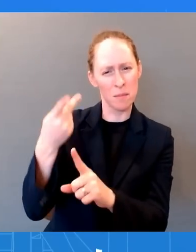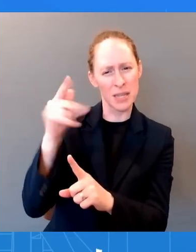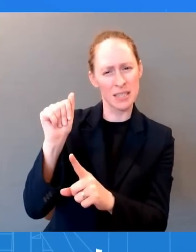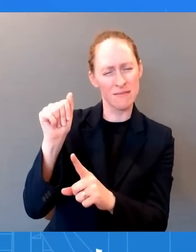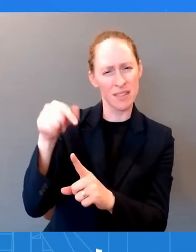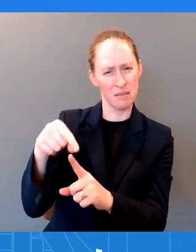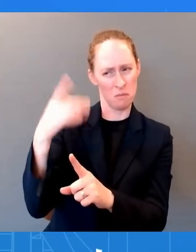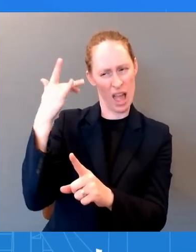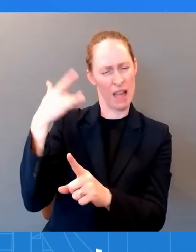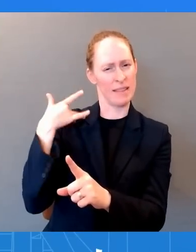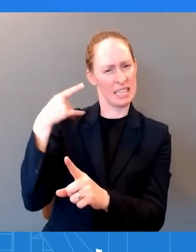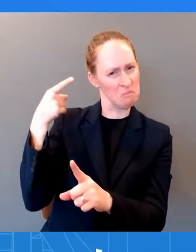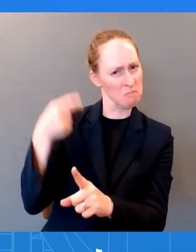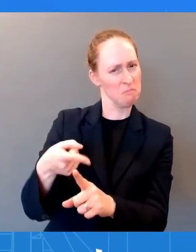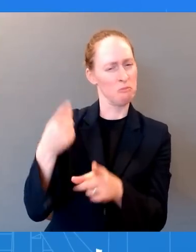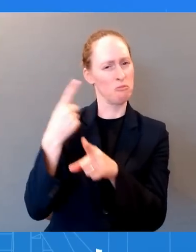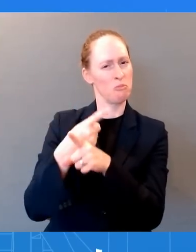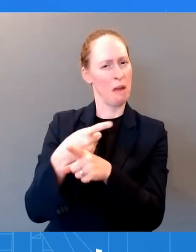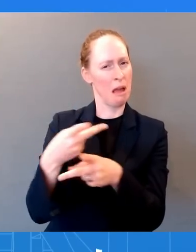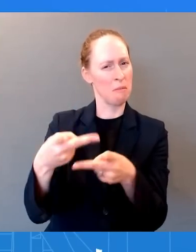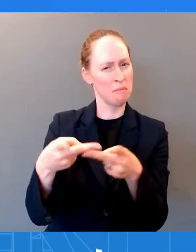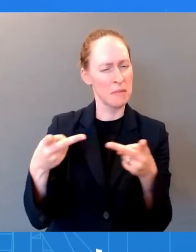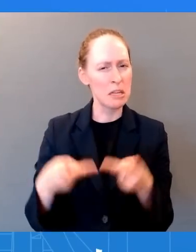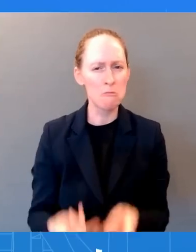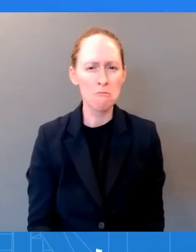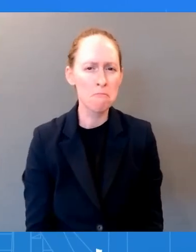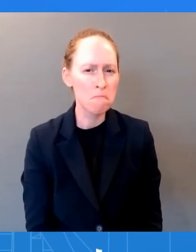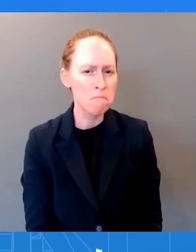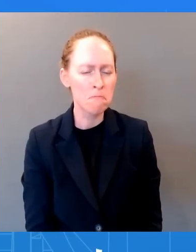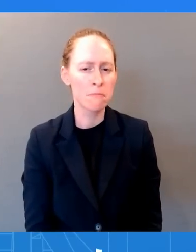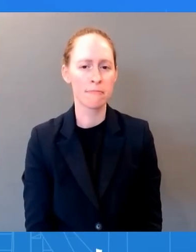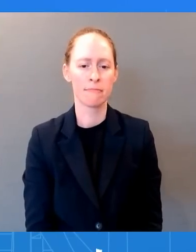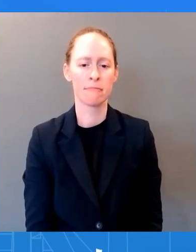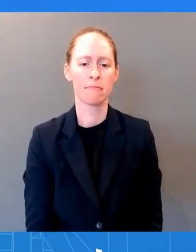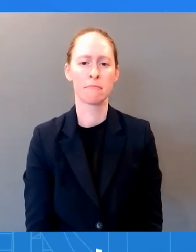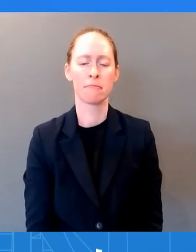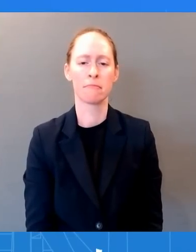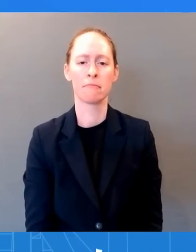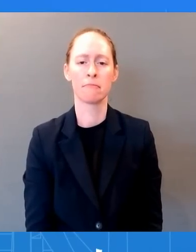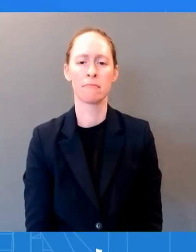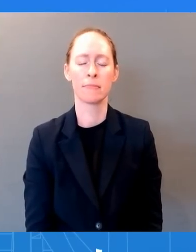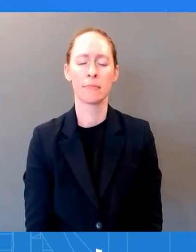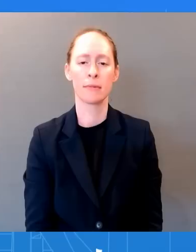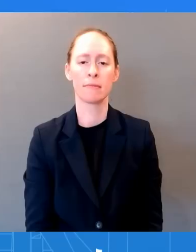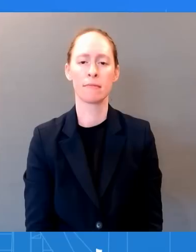no specific color on that. You know, we're going to his hometown,